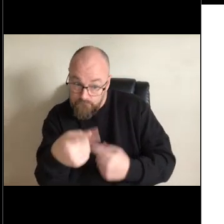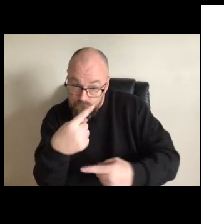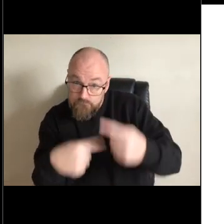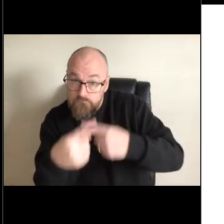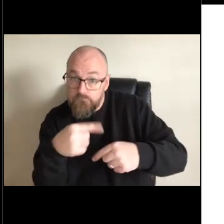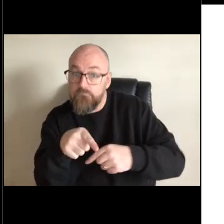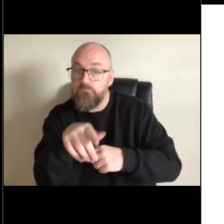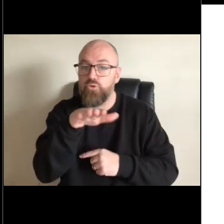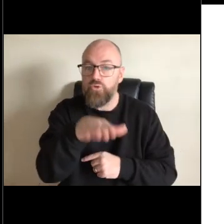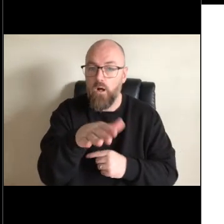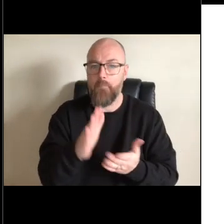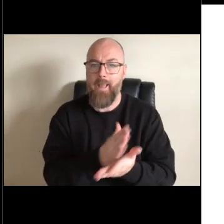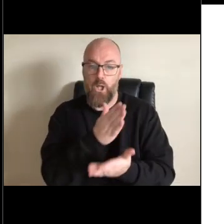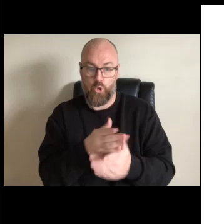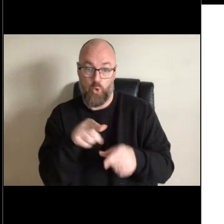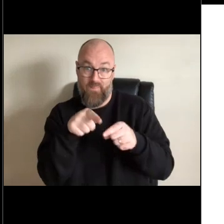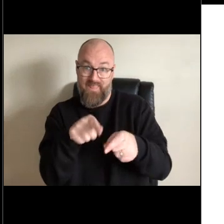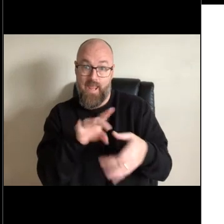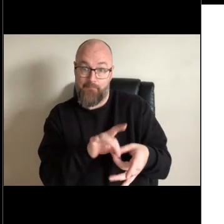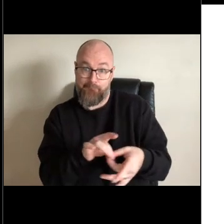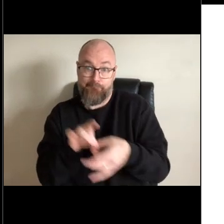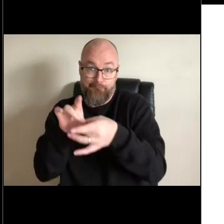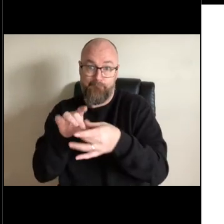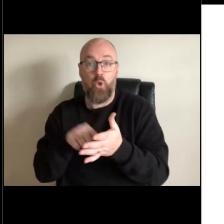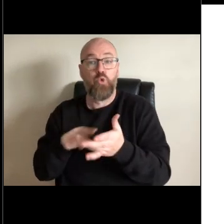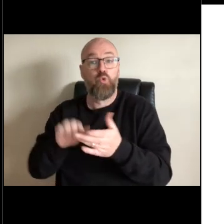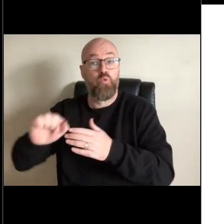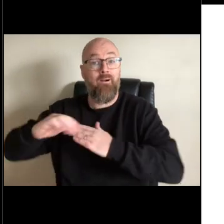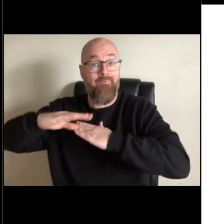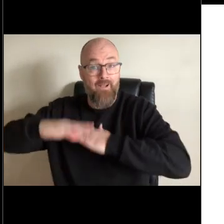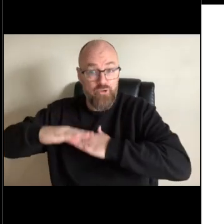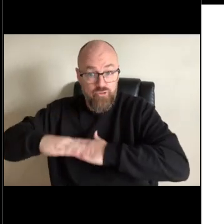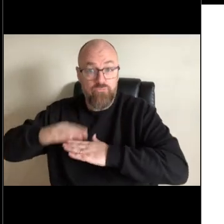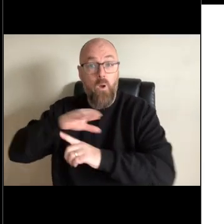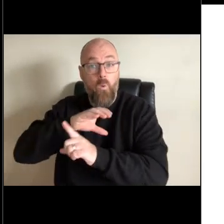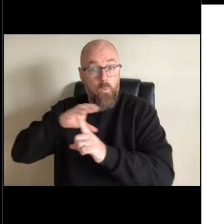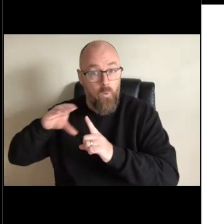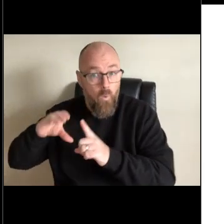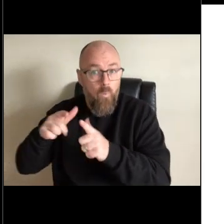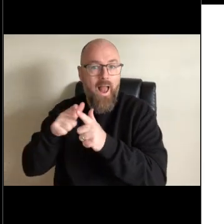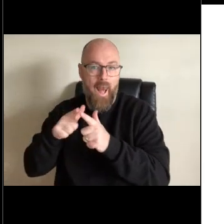those children's connection to their country culture and language as part of that decision